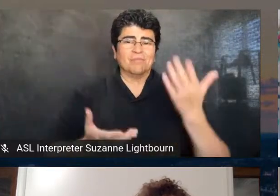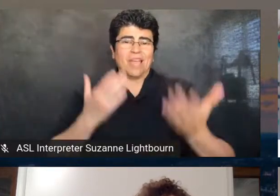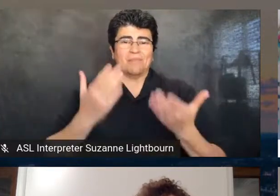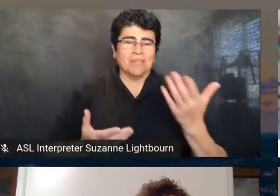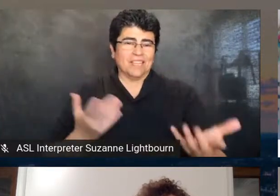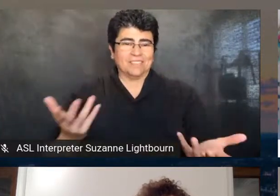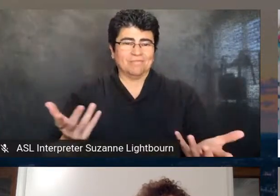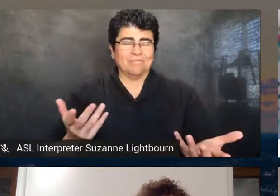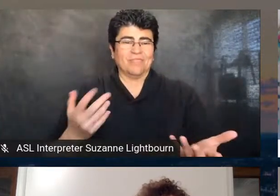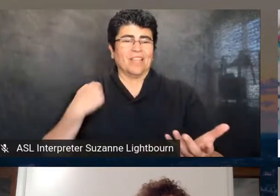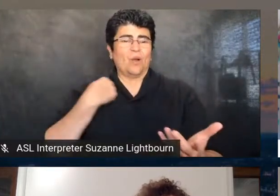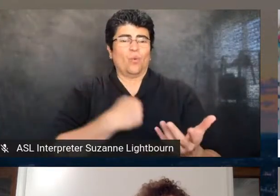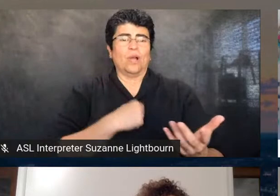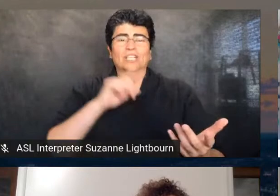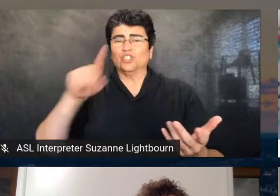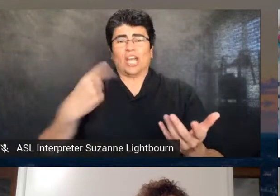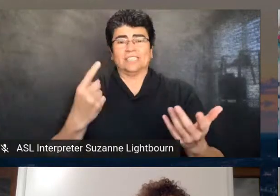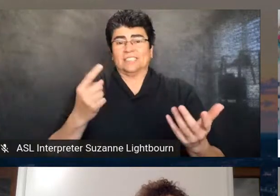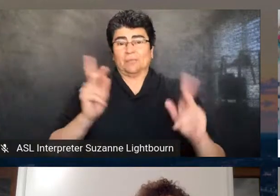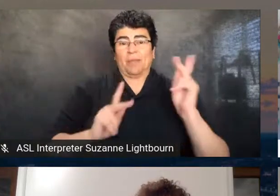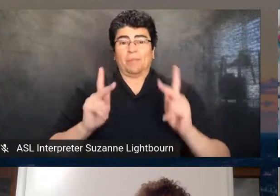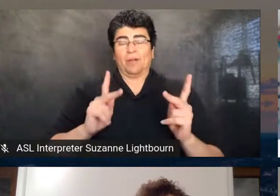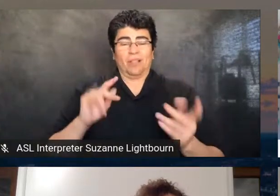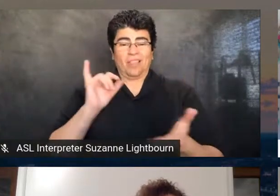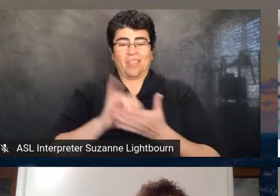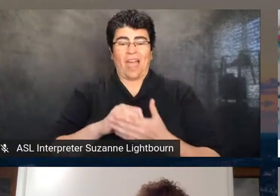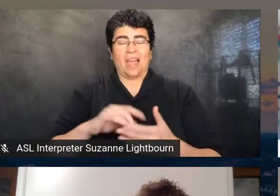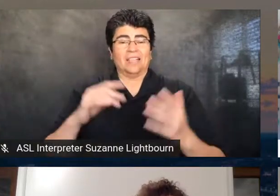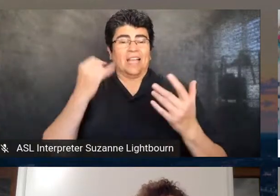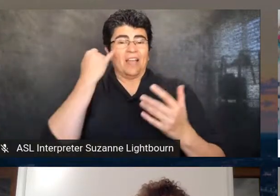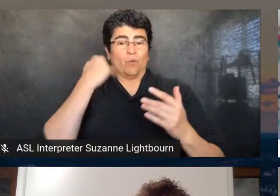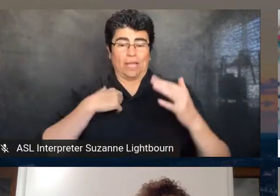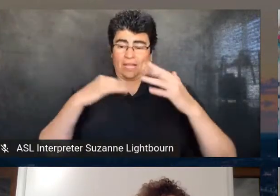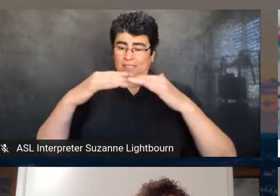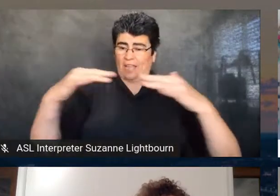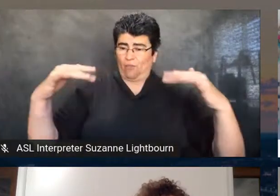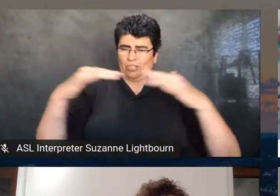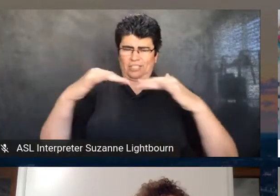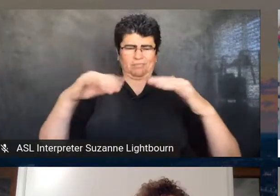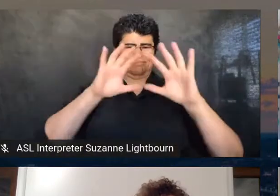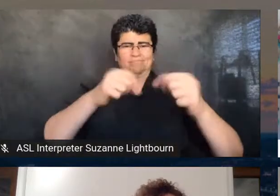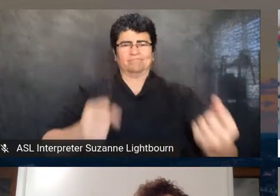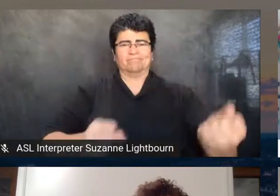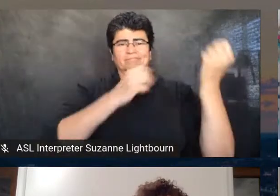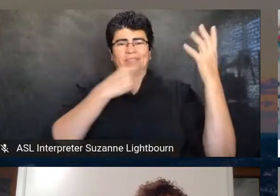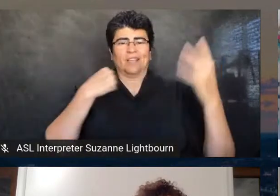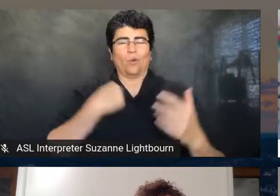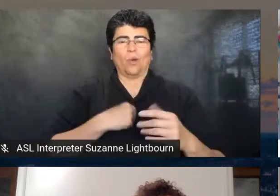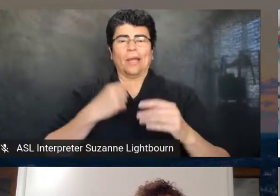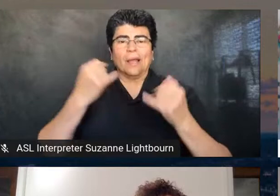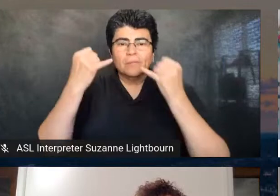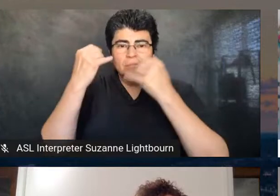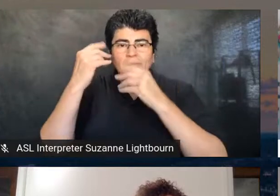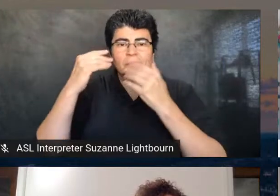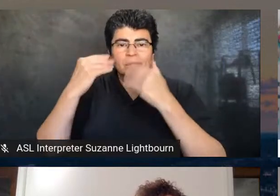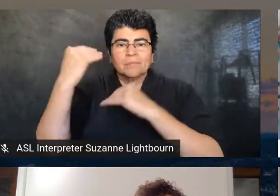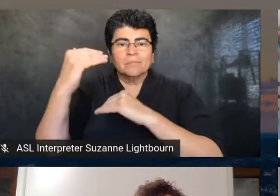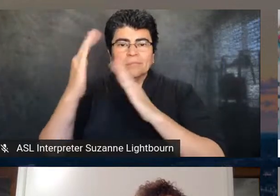We need to somehow figure out how to get rid of these borders, literally on land,